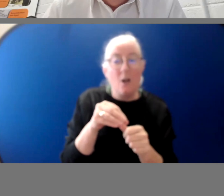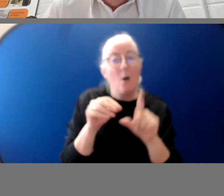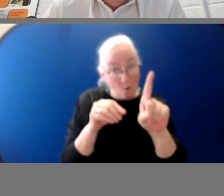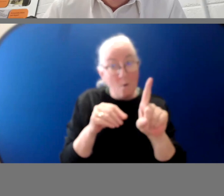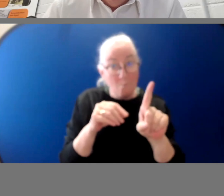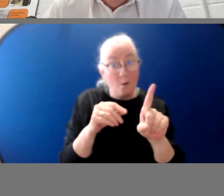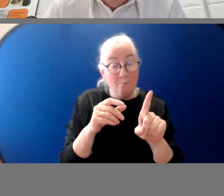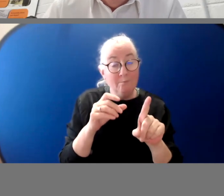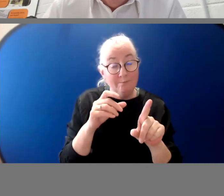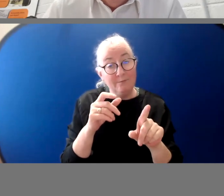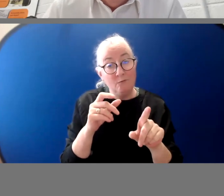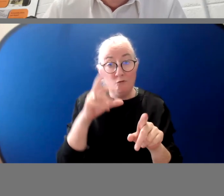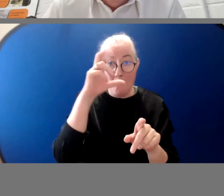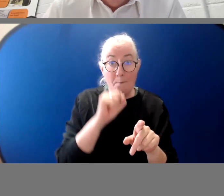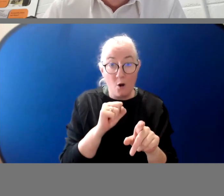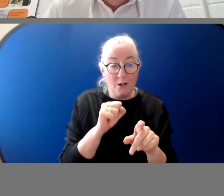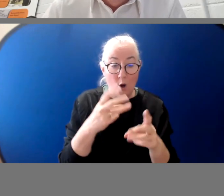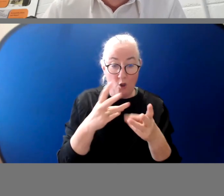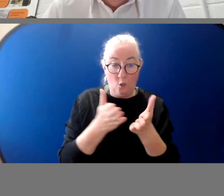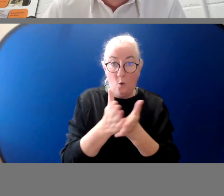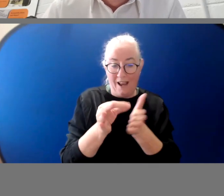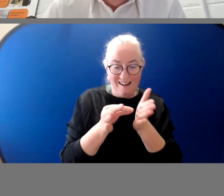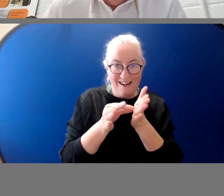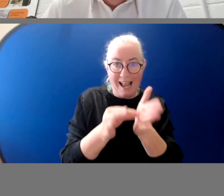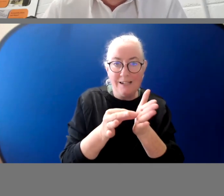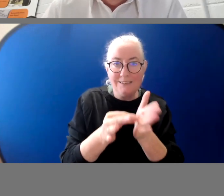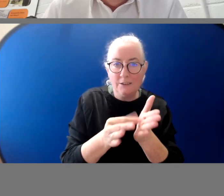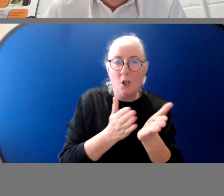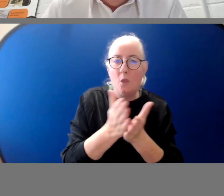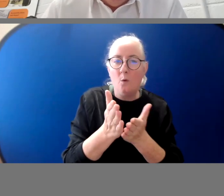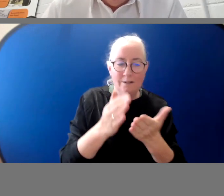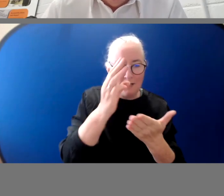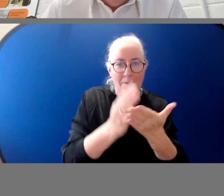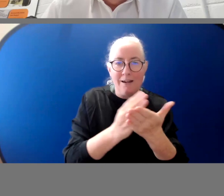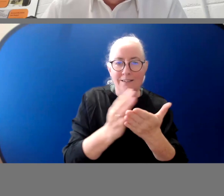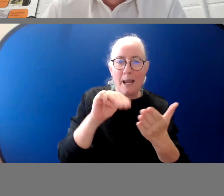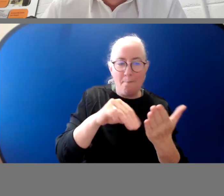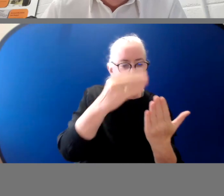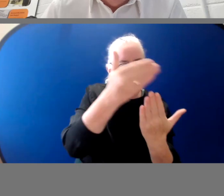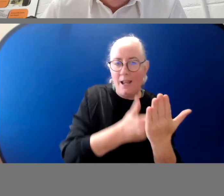for is that in the guidance that's provided in TGM it doesn't automatically it doesn't pardon